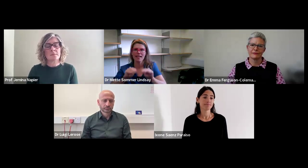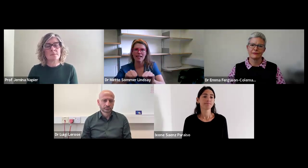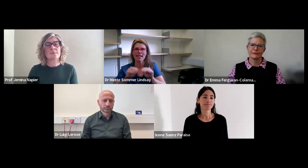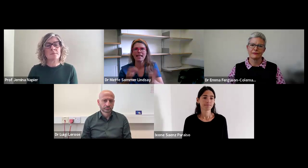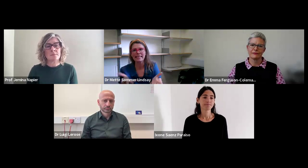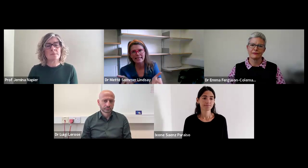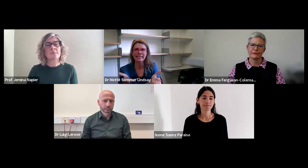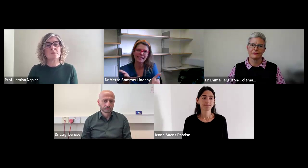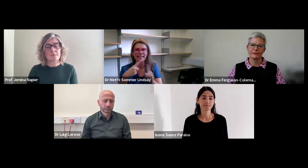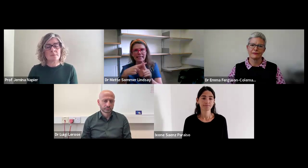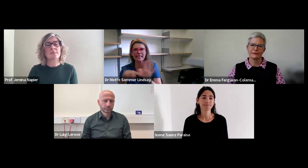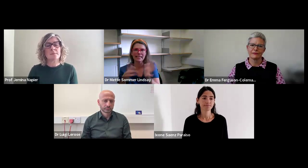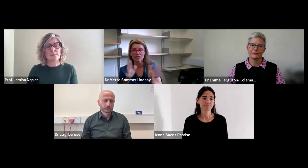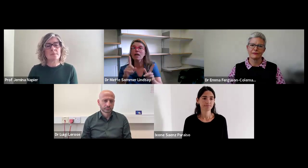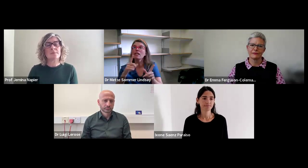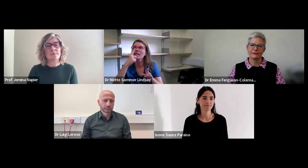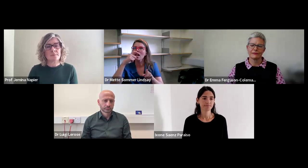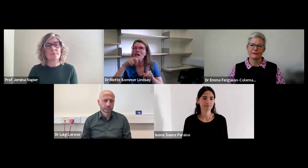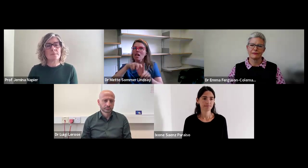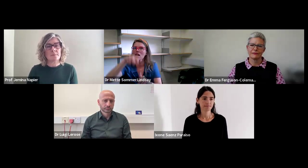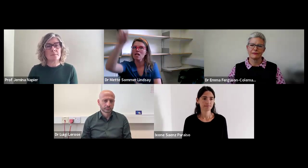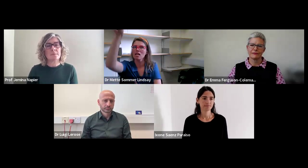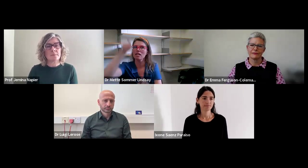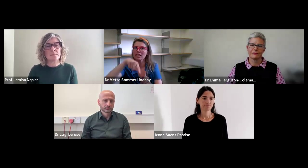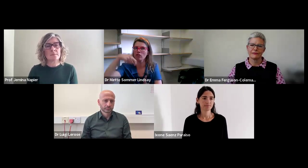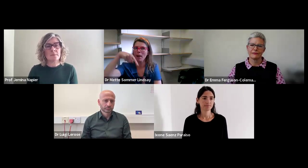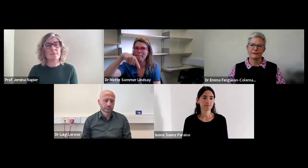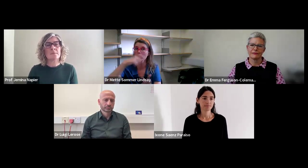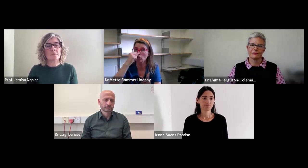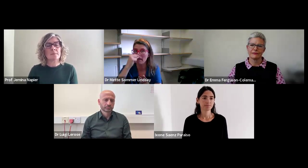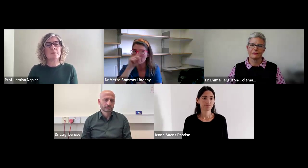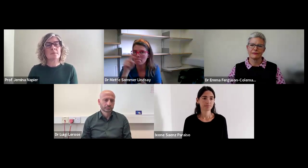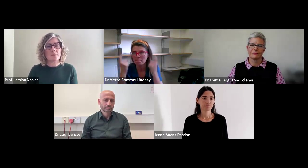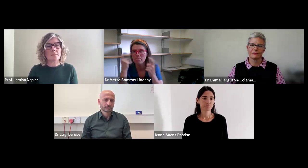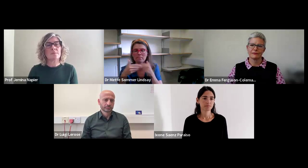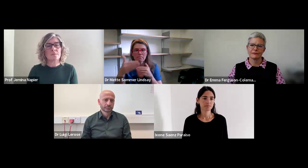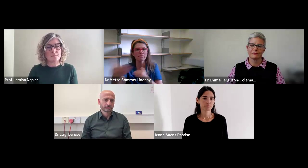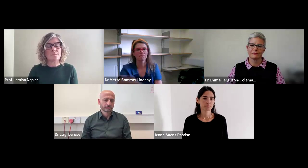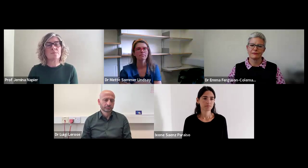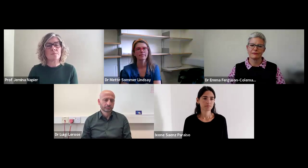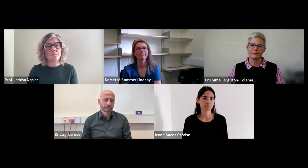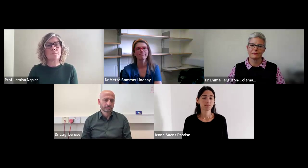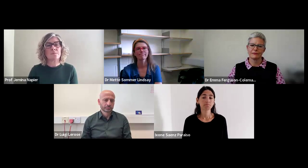if you like. Okay yes we do train interpreters and have to teach BSL but you can often use those